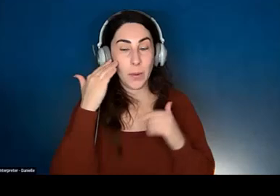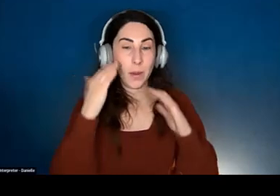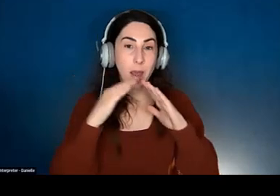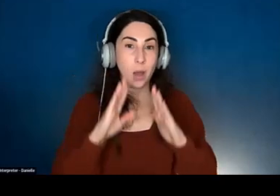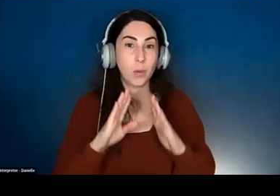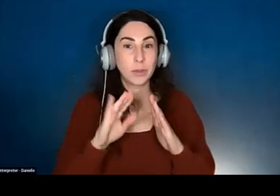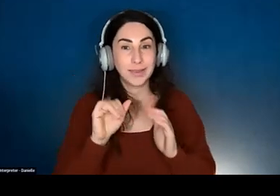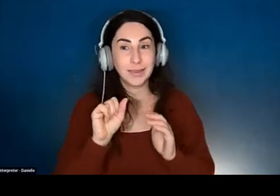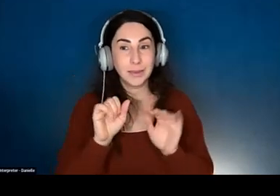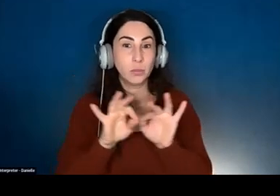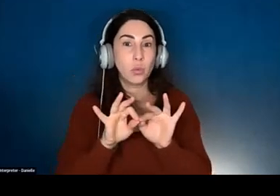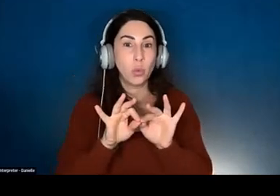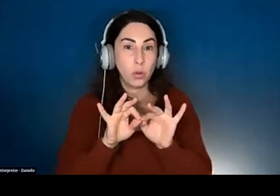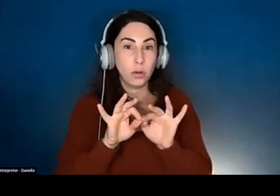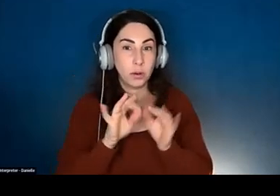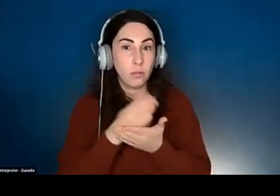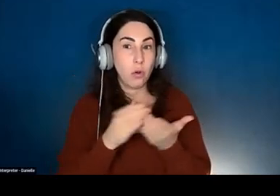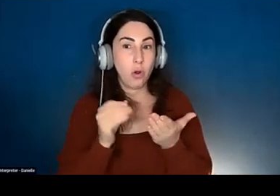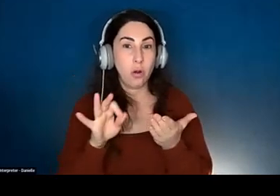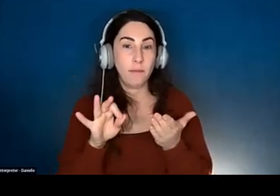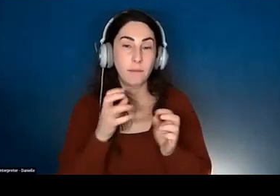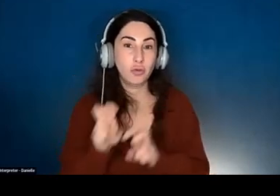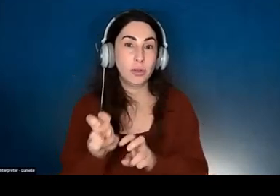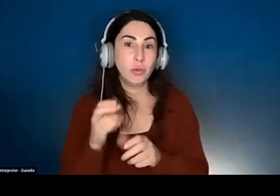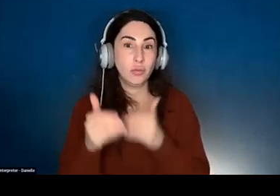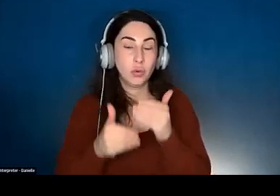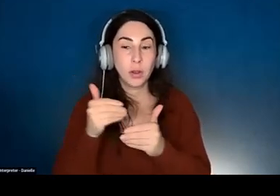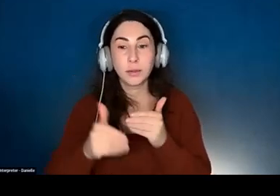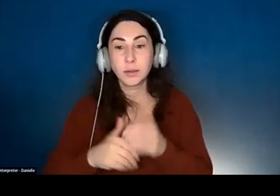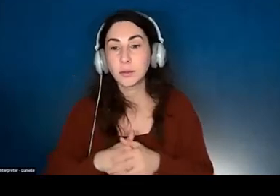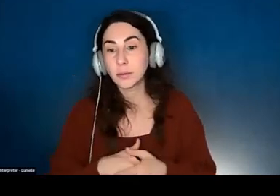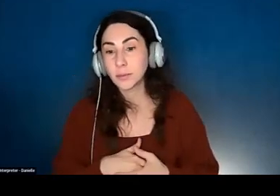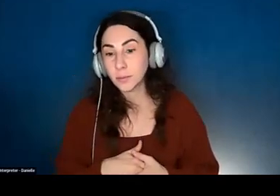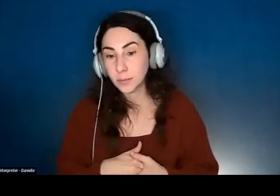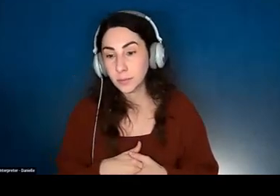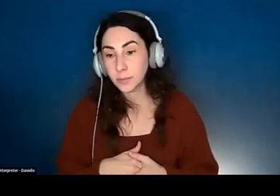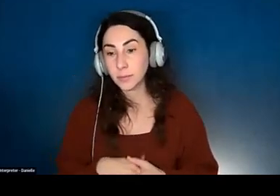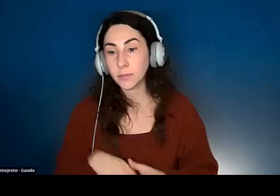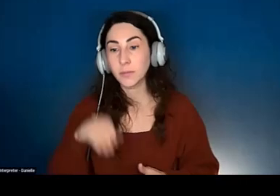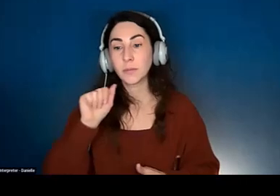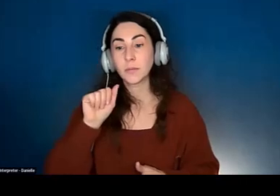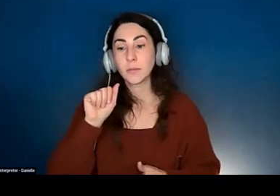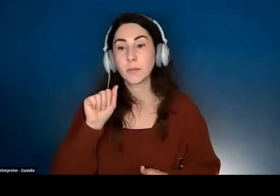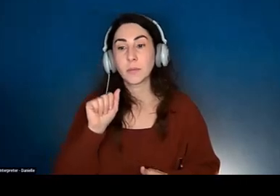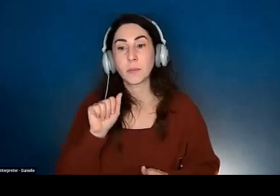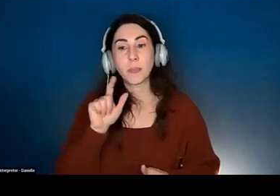process so Allie Cannington had asked in states like